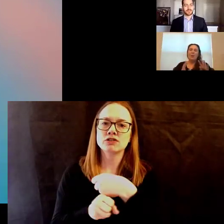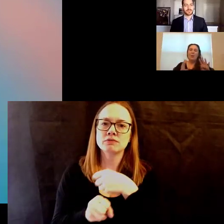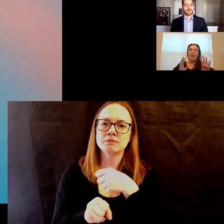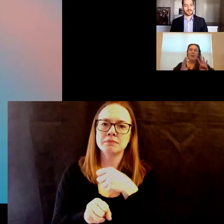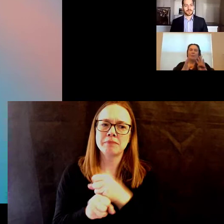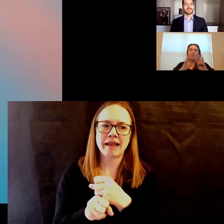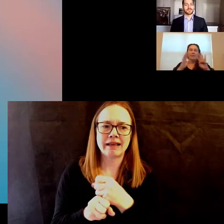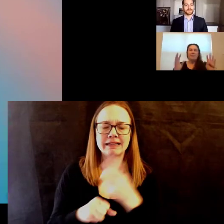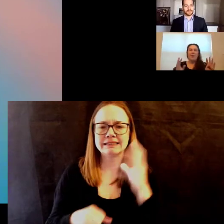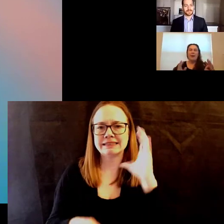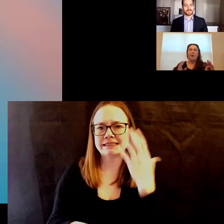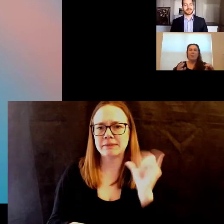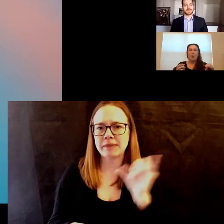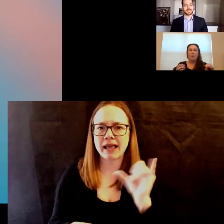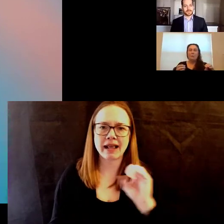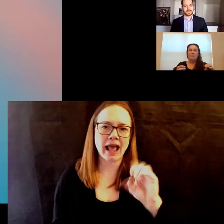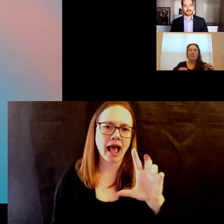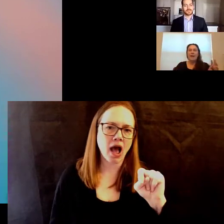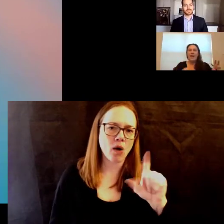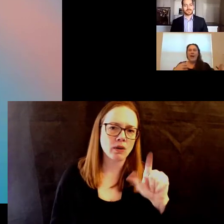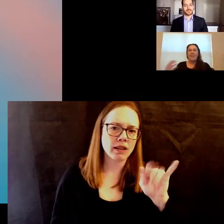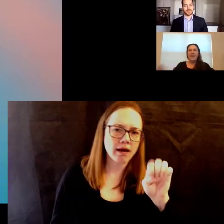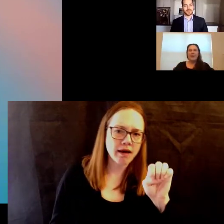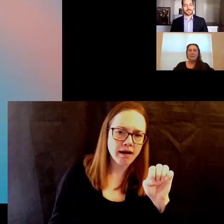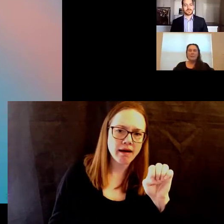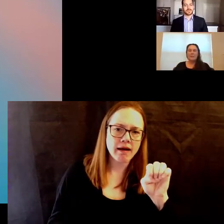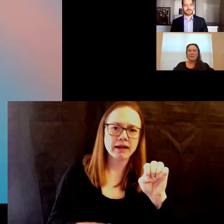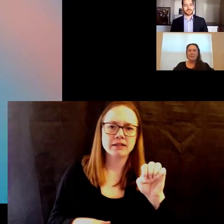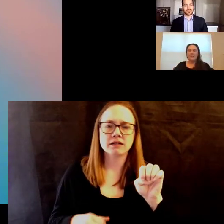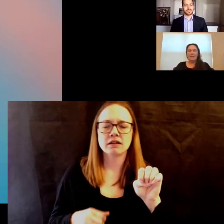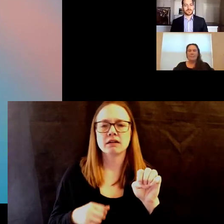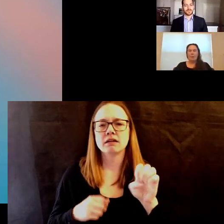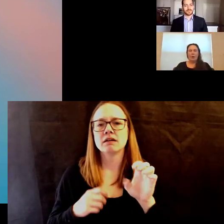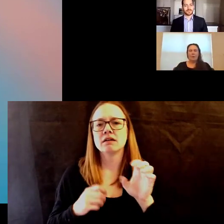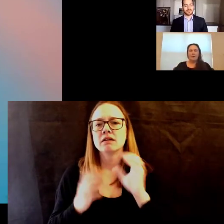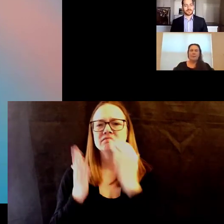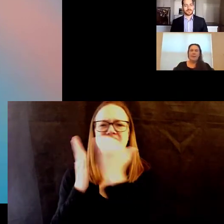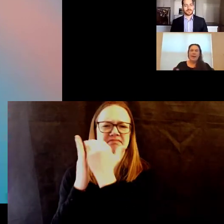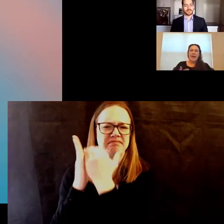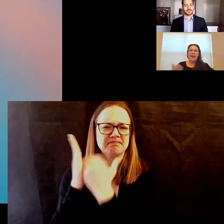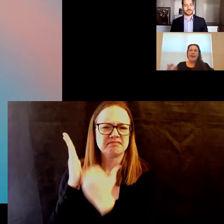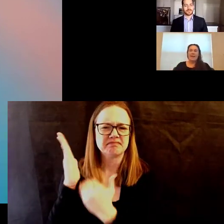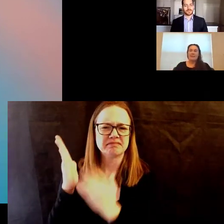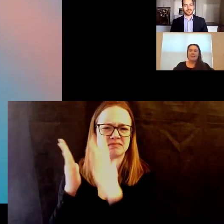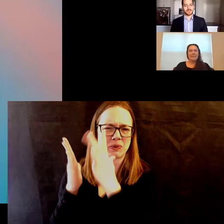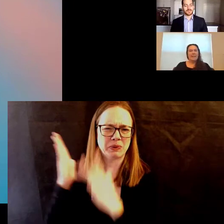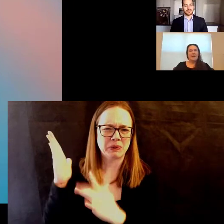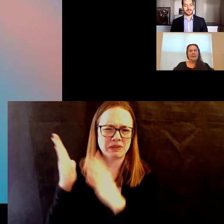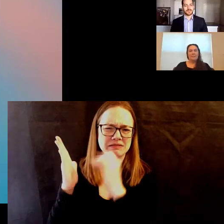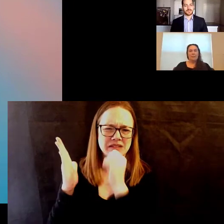or really bare bones. And they use their state boards and executive